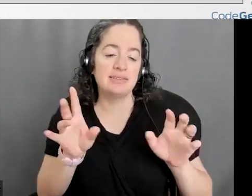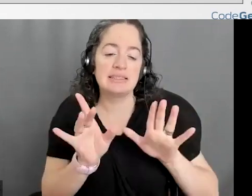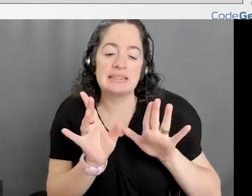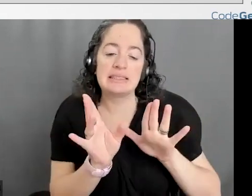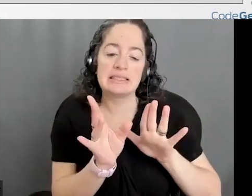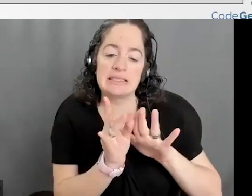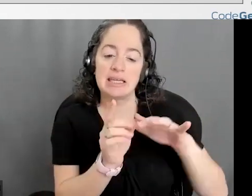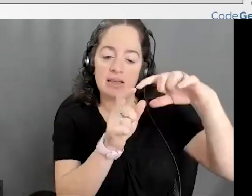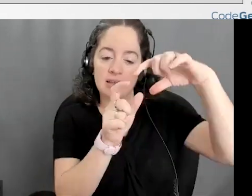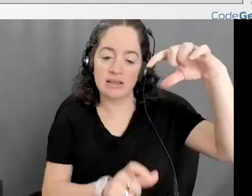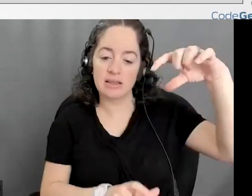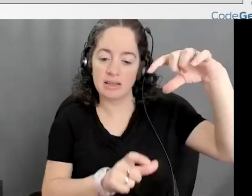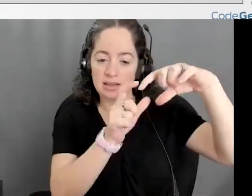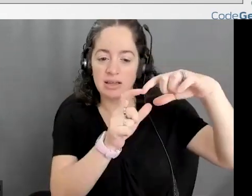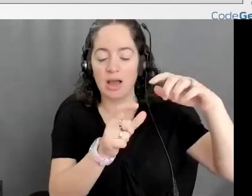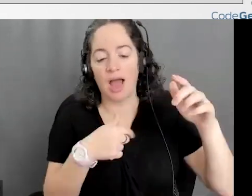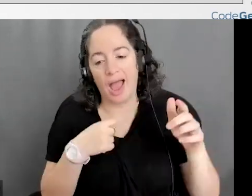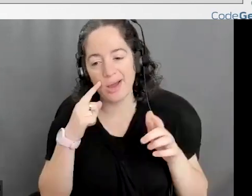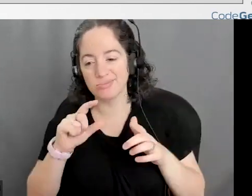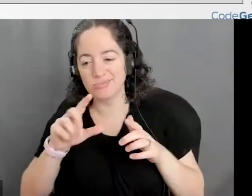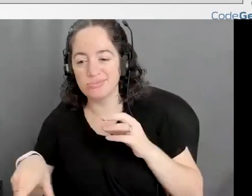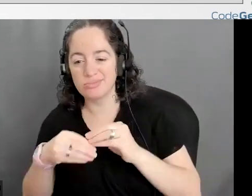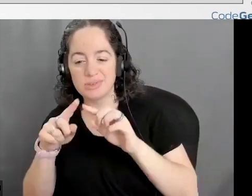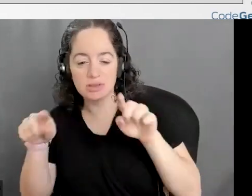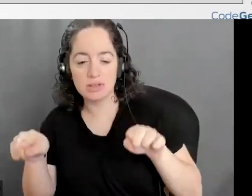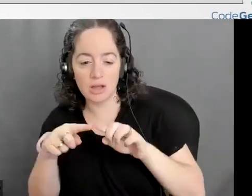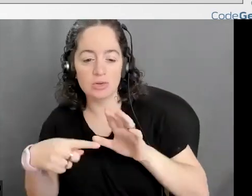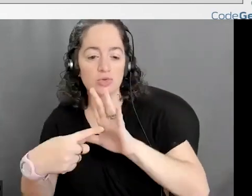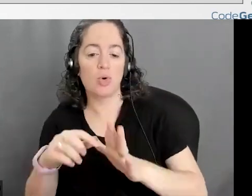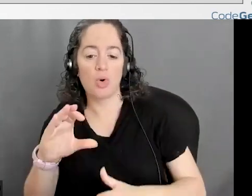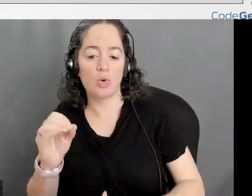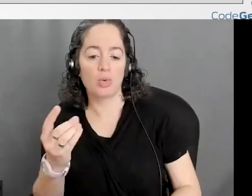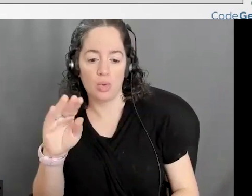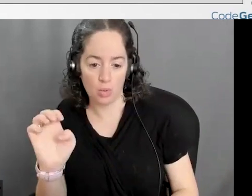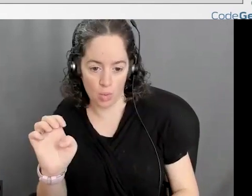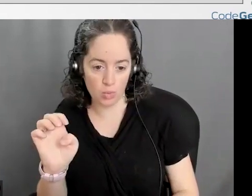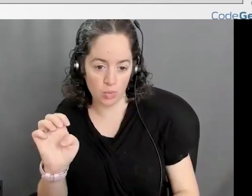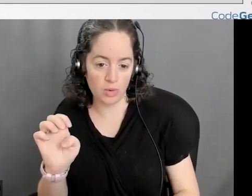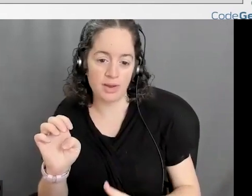of how I've structured that. It's a diagram that has a bunch of boxes in it.